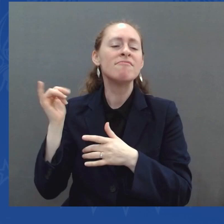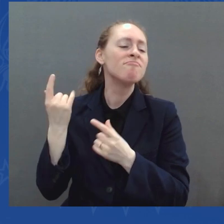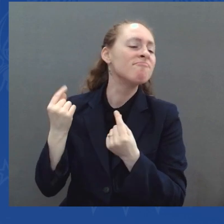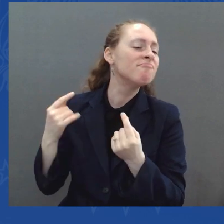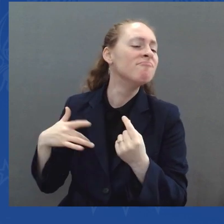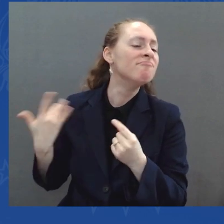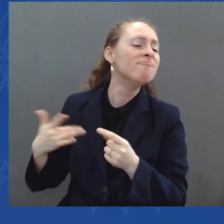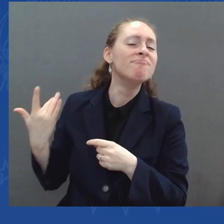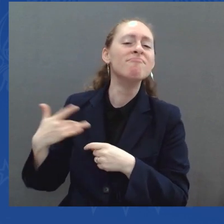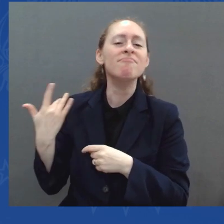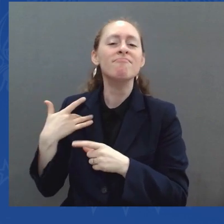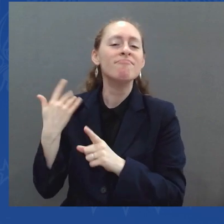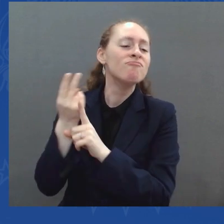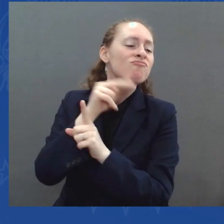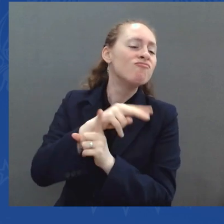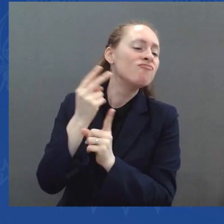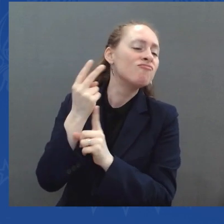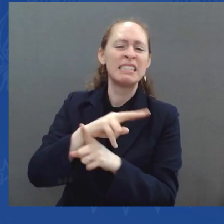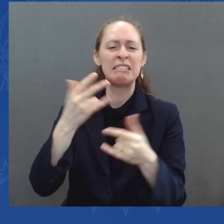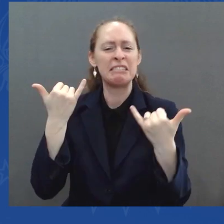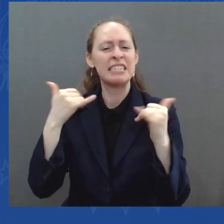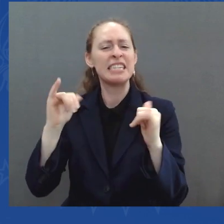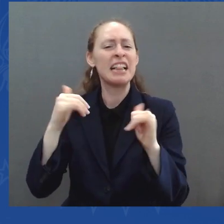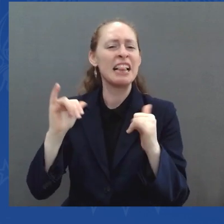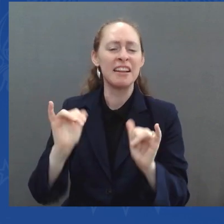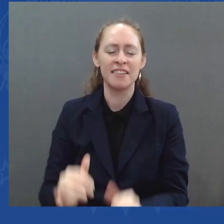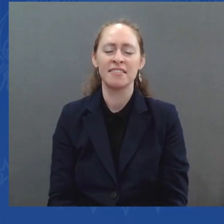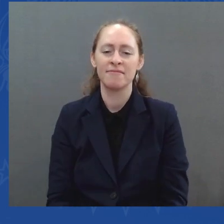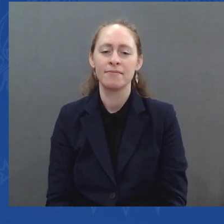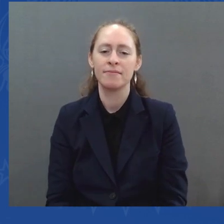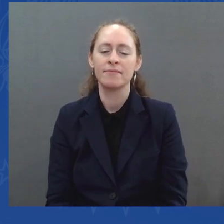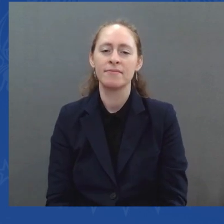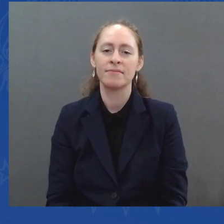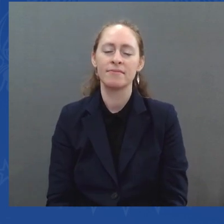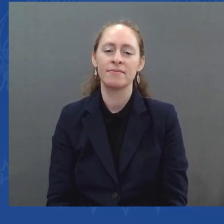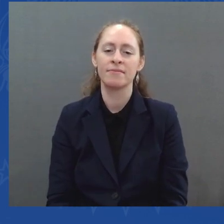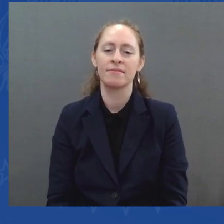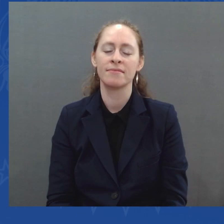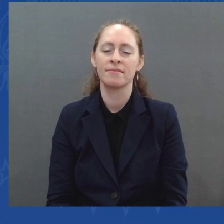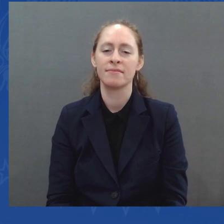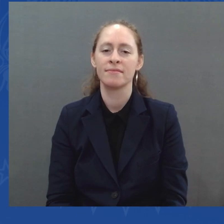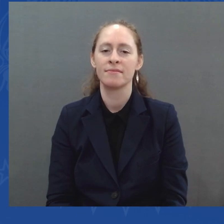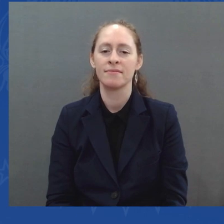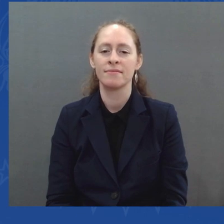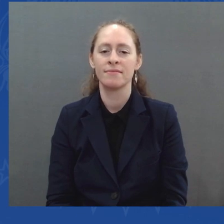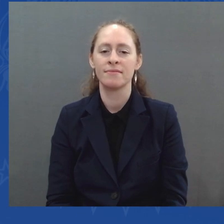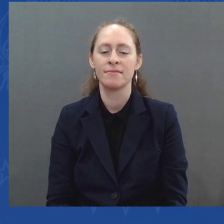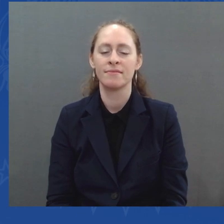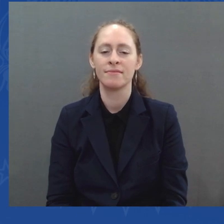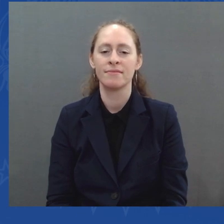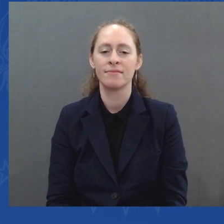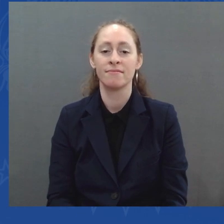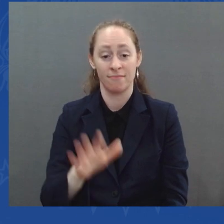But I'm outside the arena and I know how discouraged people can get with Washington.